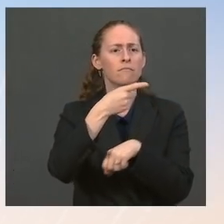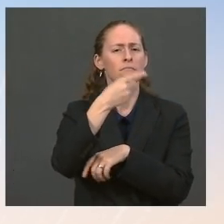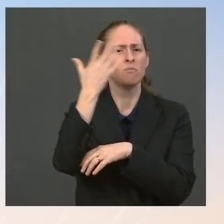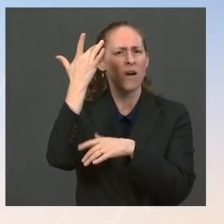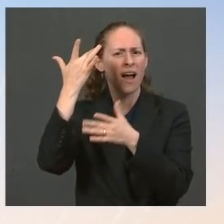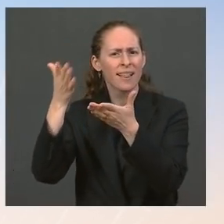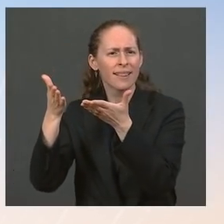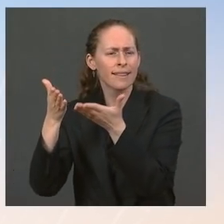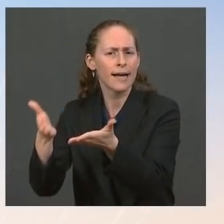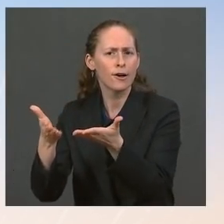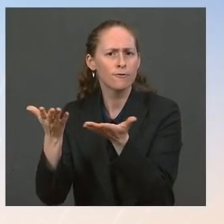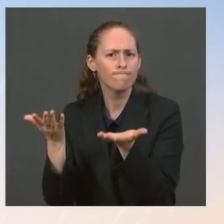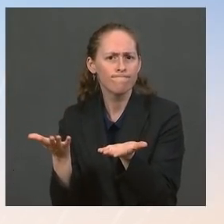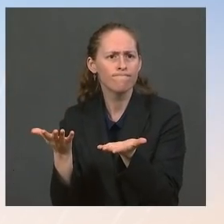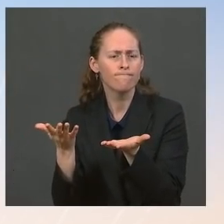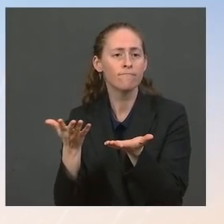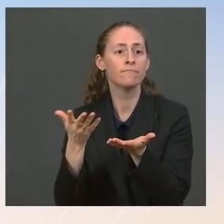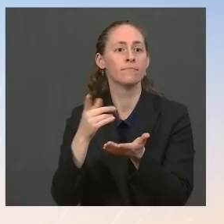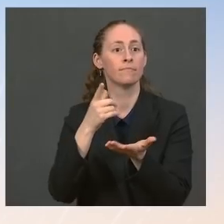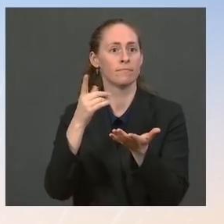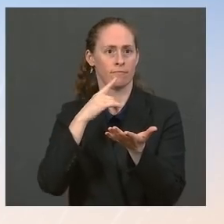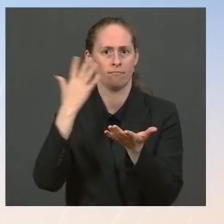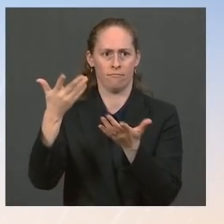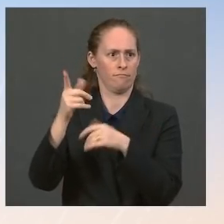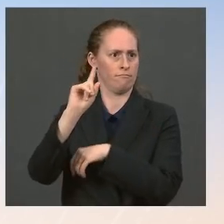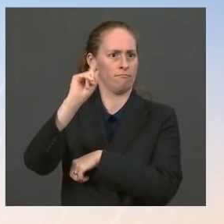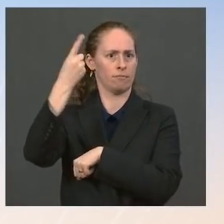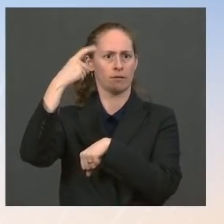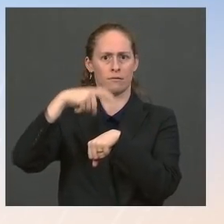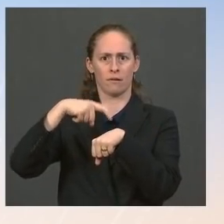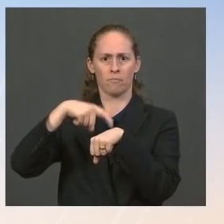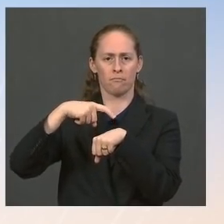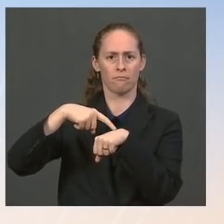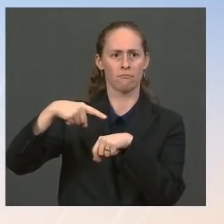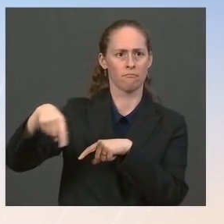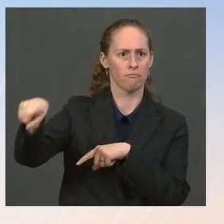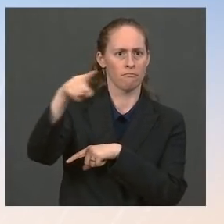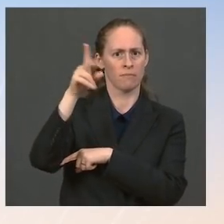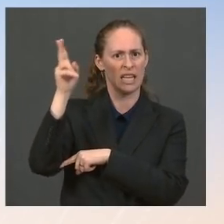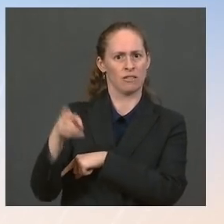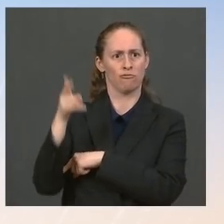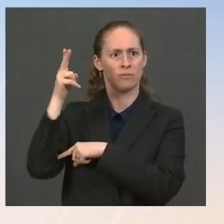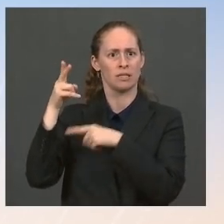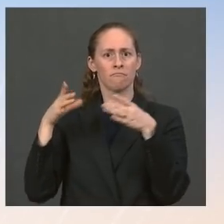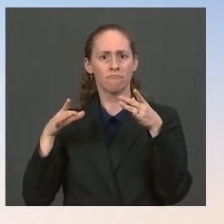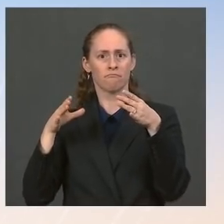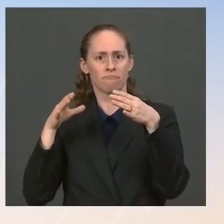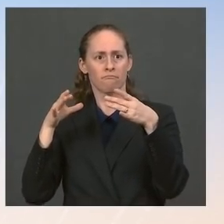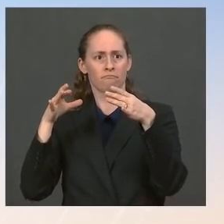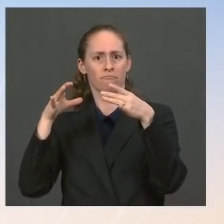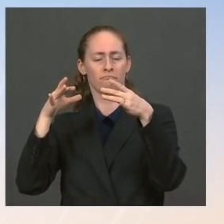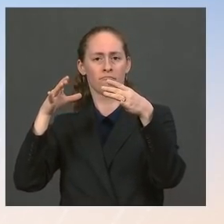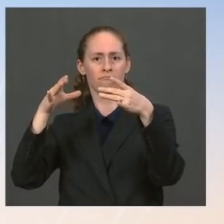of a very large number of people traveling to a single point of the border within a matter of a few days.